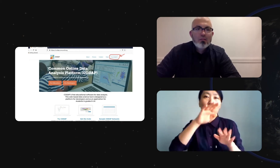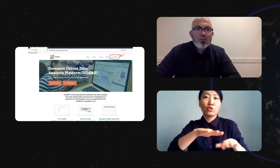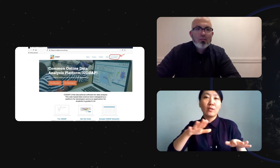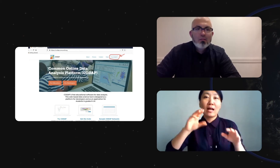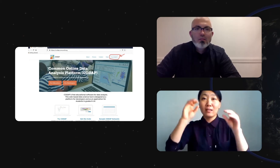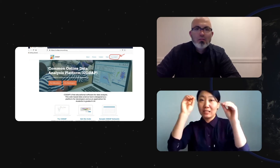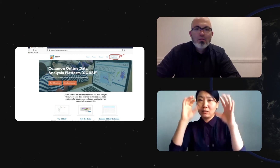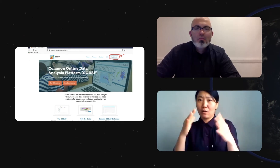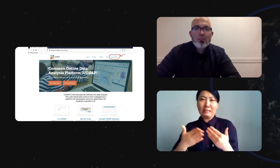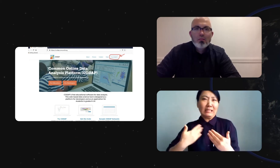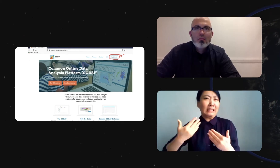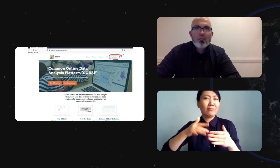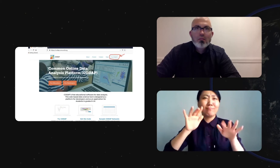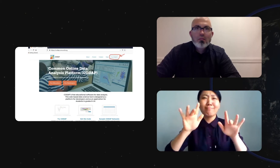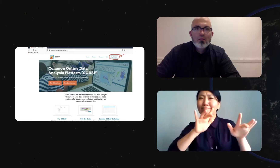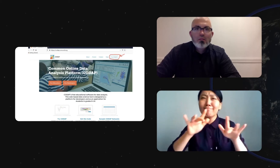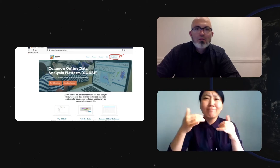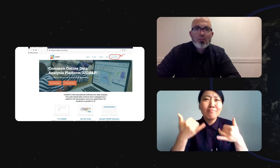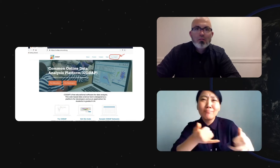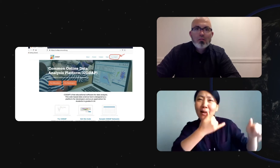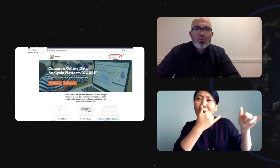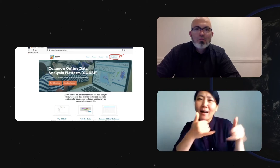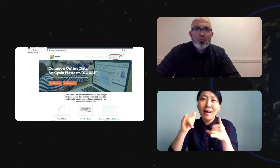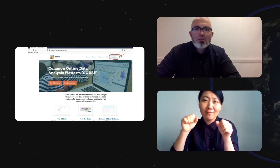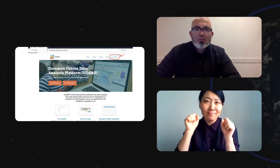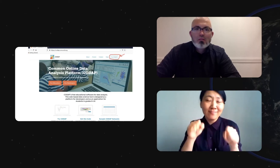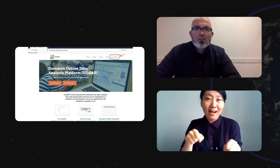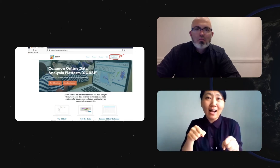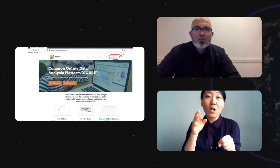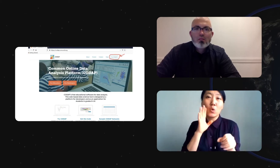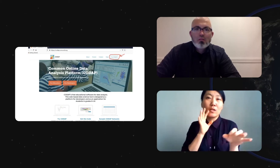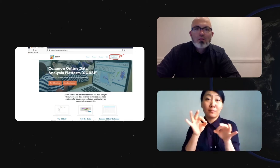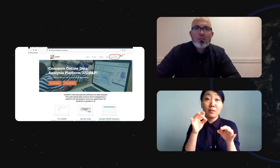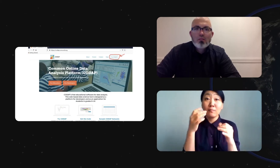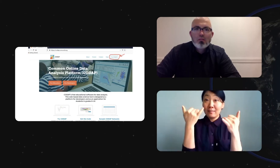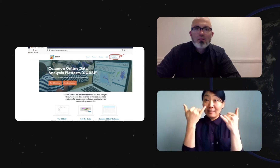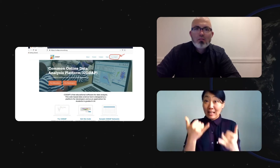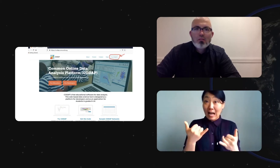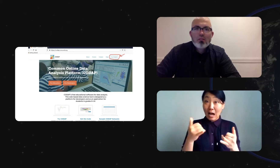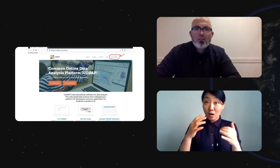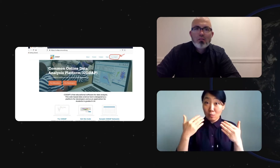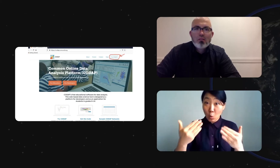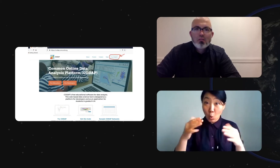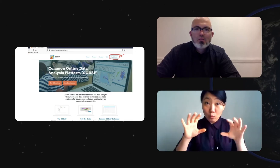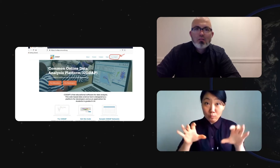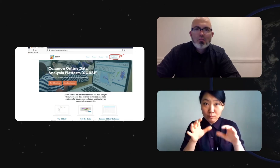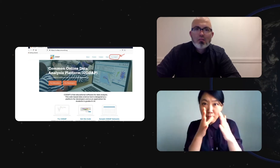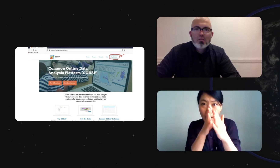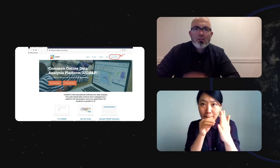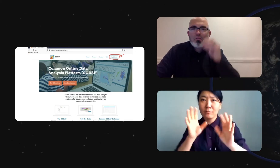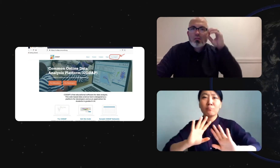Students and teachers, you can all go and play with it later.